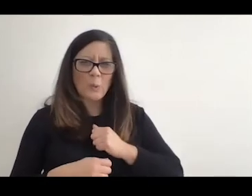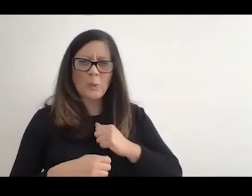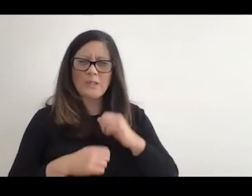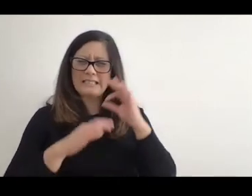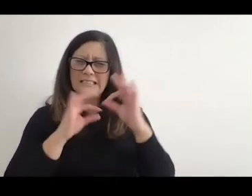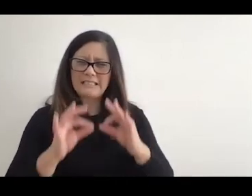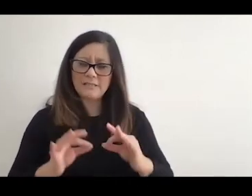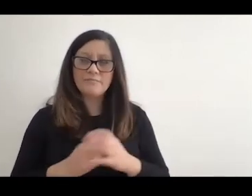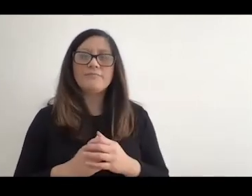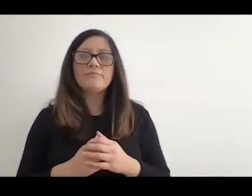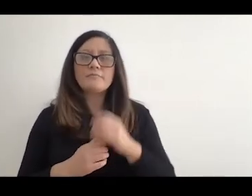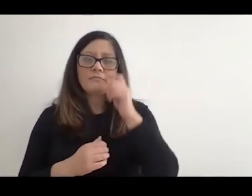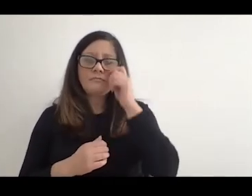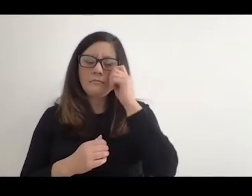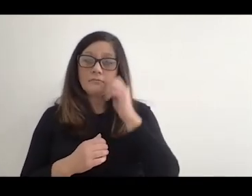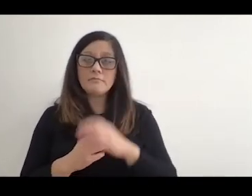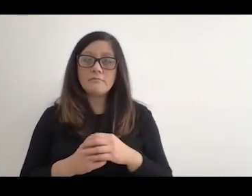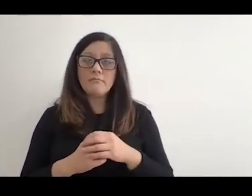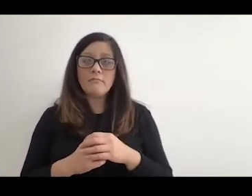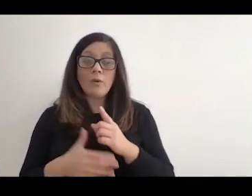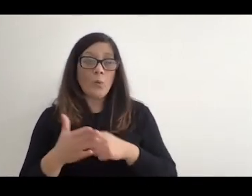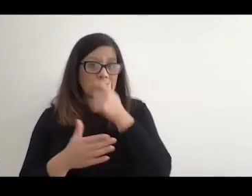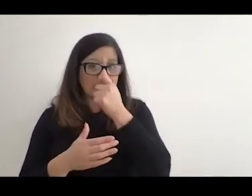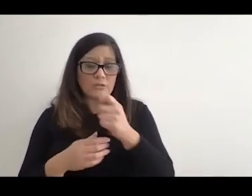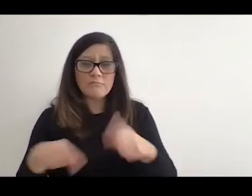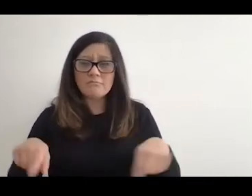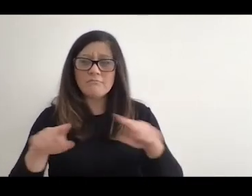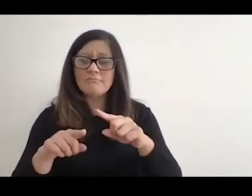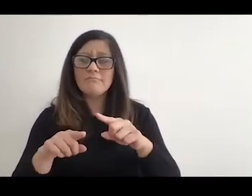And the interesting thing is that when you have paralysis, you may not know if that's